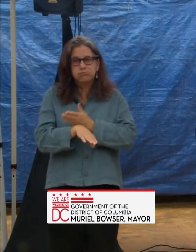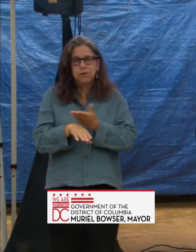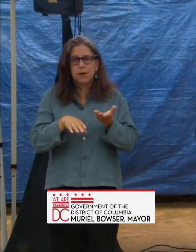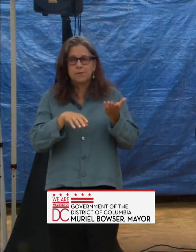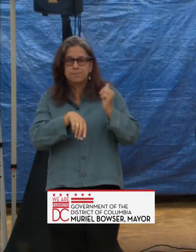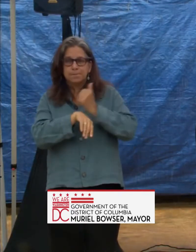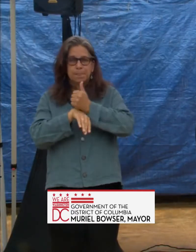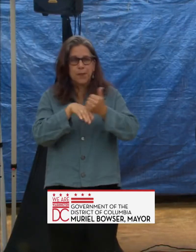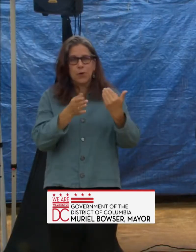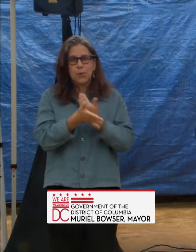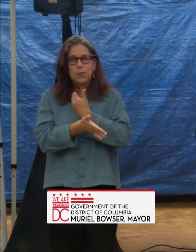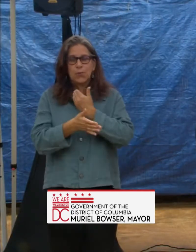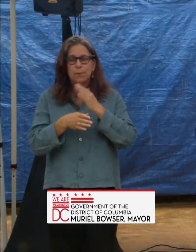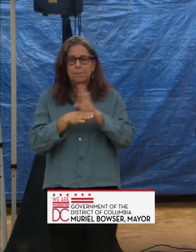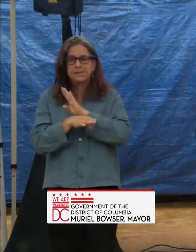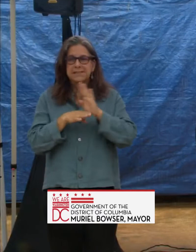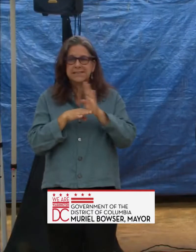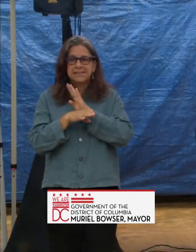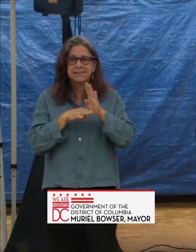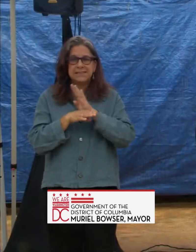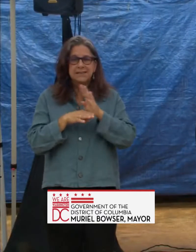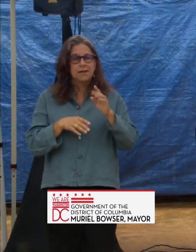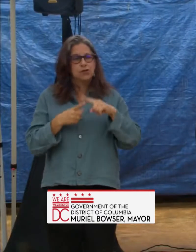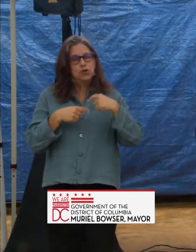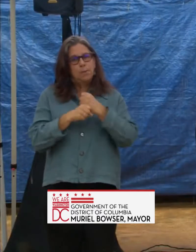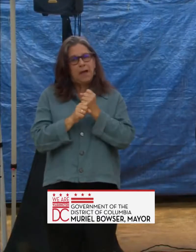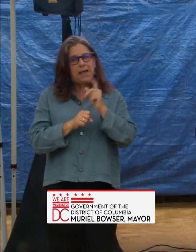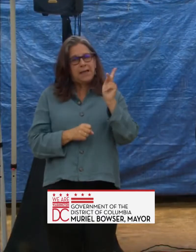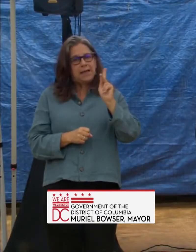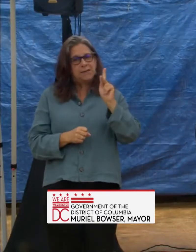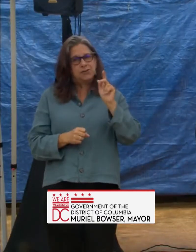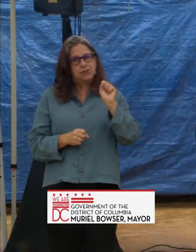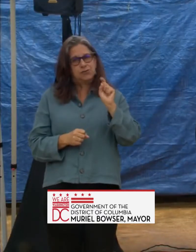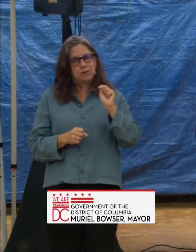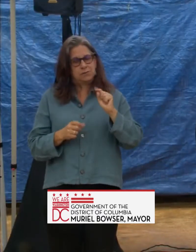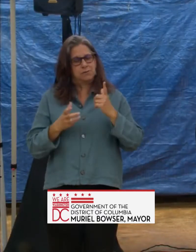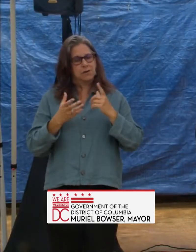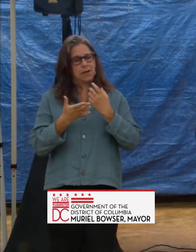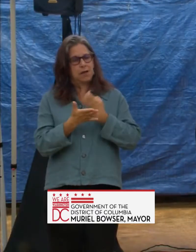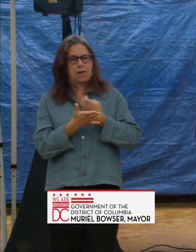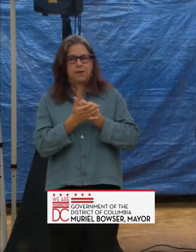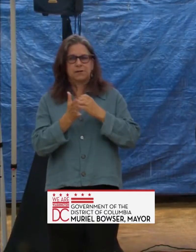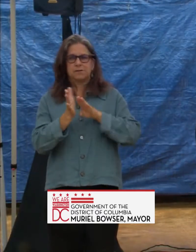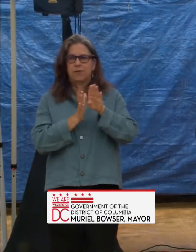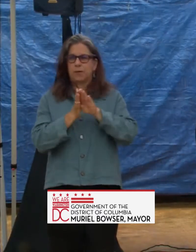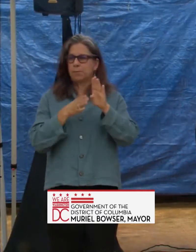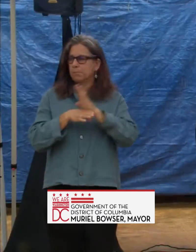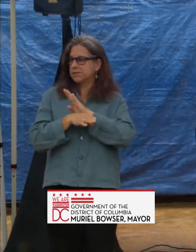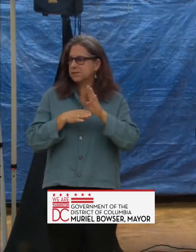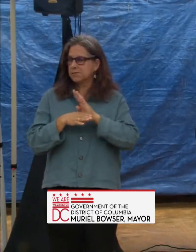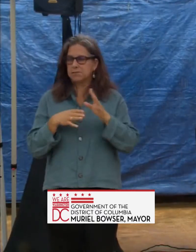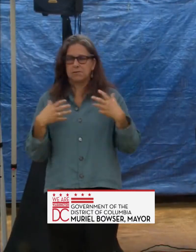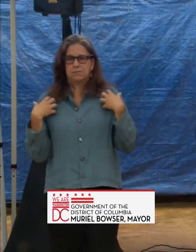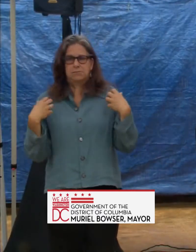THE CREATION OF THE KENNEDY STREET ECONOMIC DEVELOPMENT AND SMALL BUSINESS REVITALIZATION ADVISORY COMMITTEE WHICH WILL